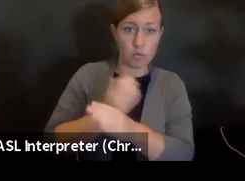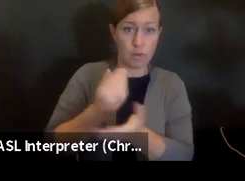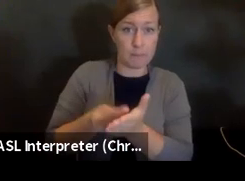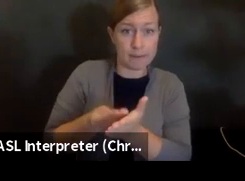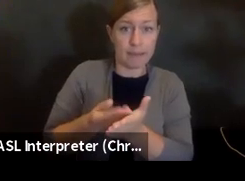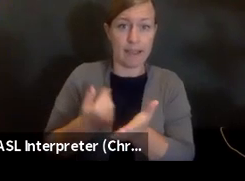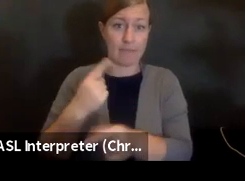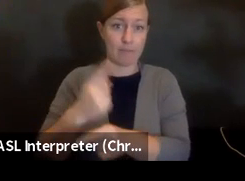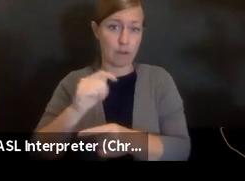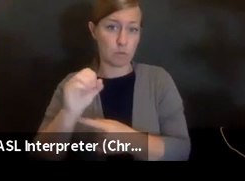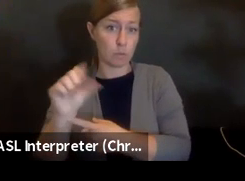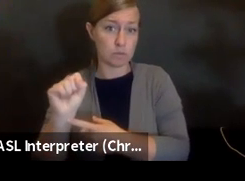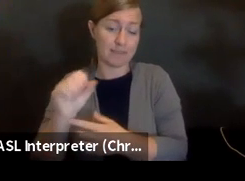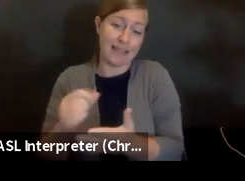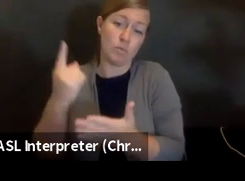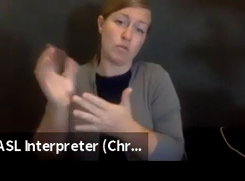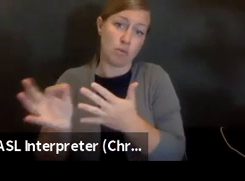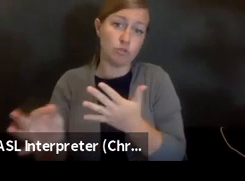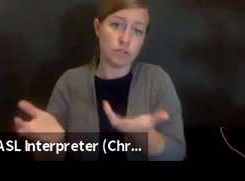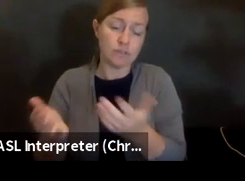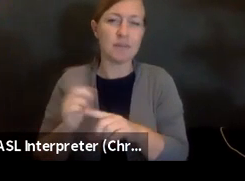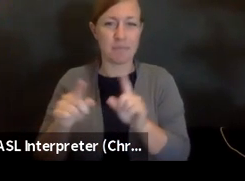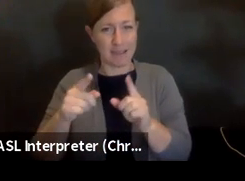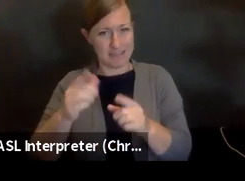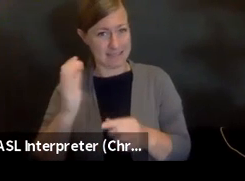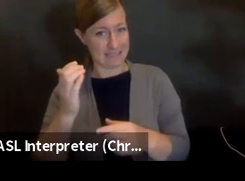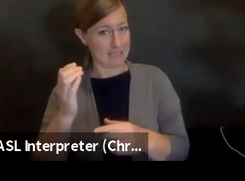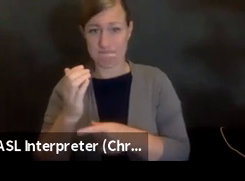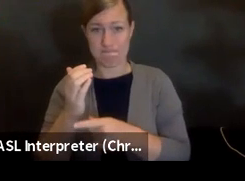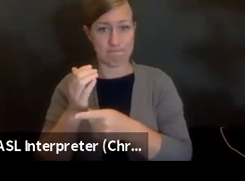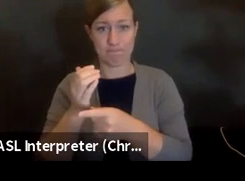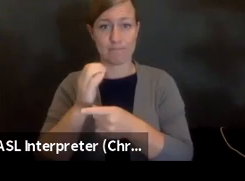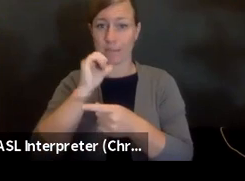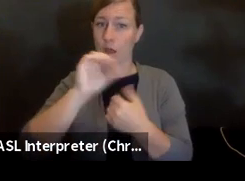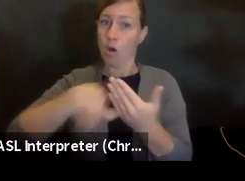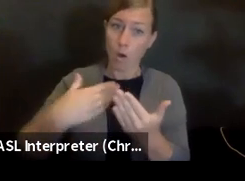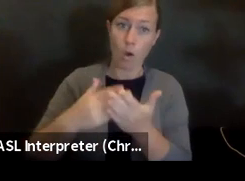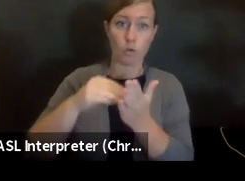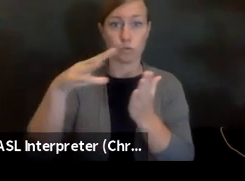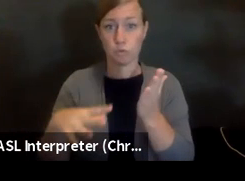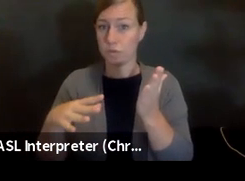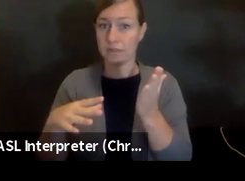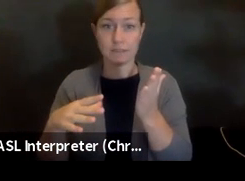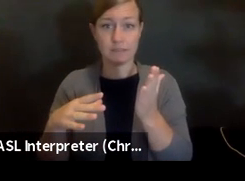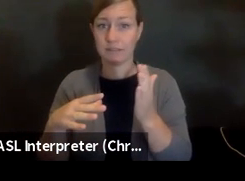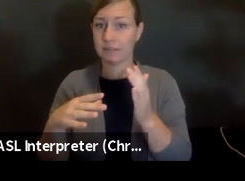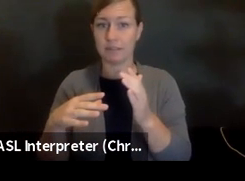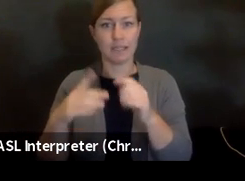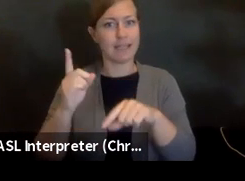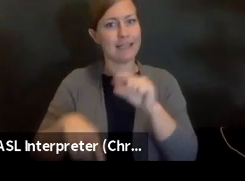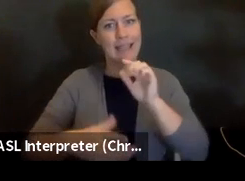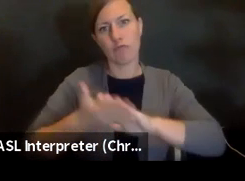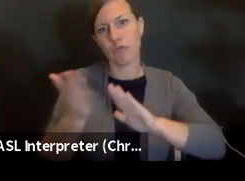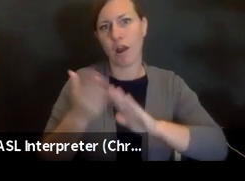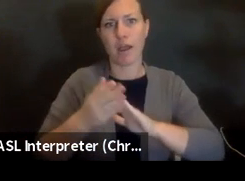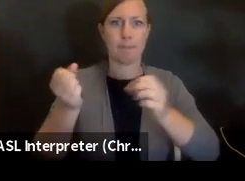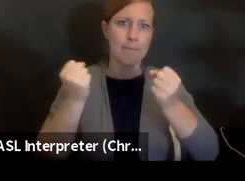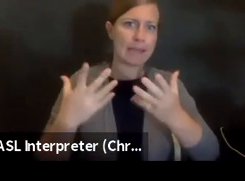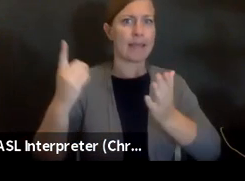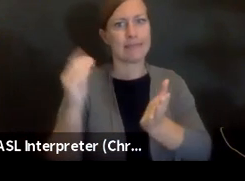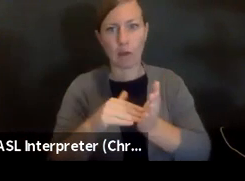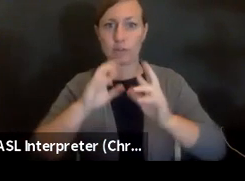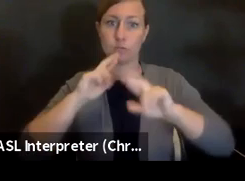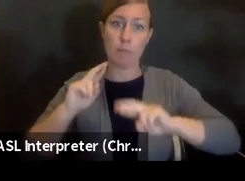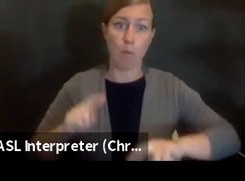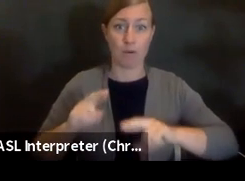Jeff Crawford: This would be one of those things, but it's not, if I'm hearing you right Katherine, it's not all of my students. I can run thousands of originality reports, just in the basic Google Classroom.